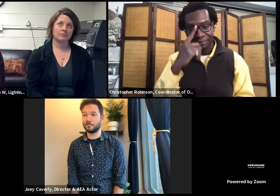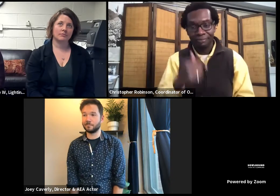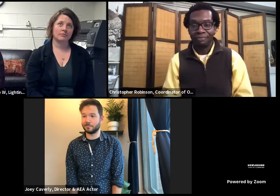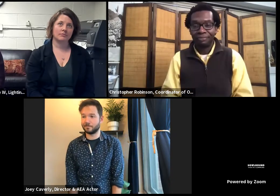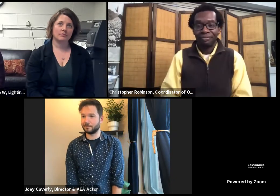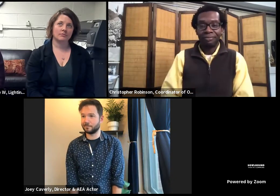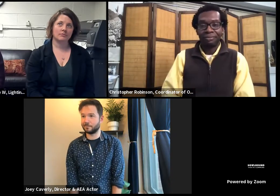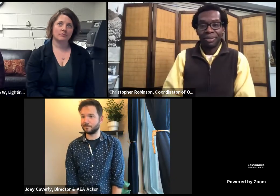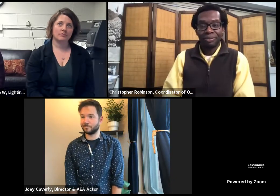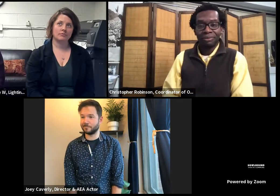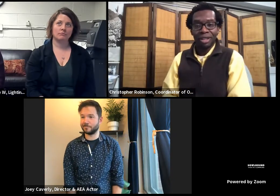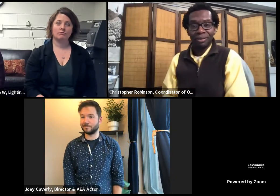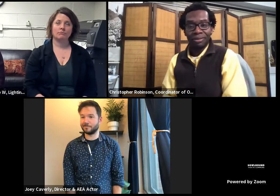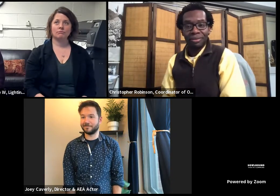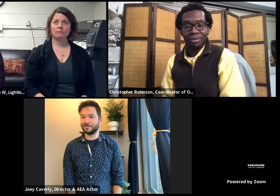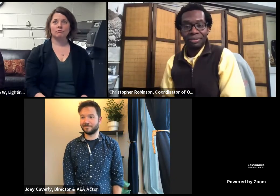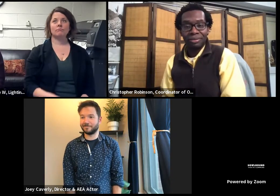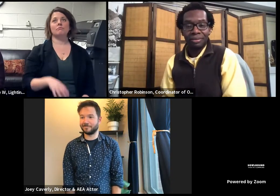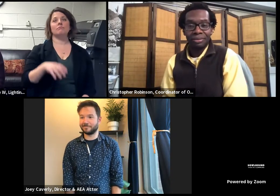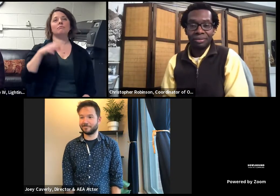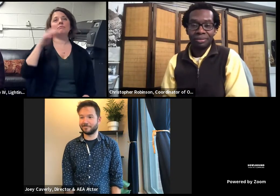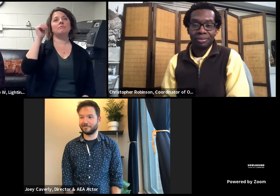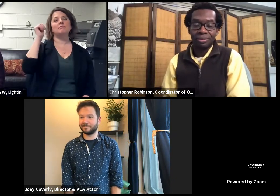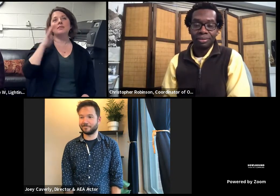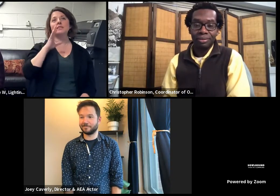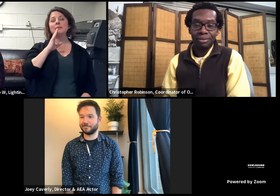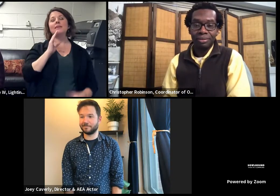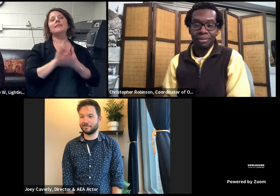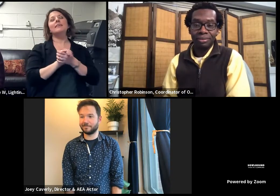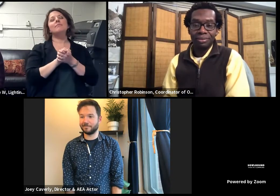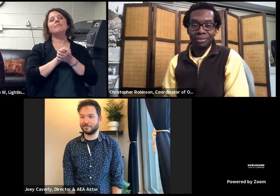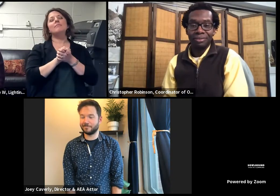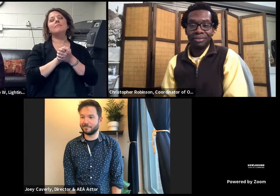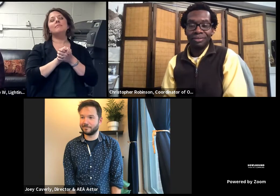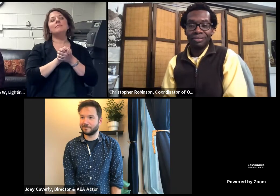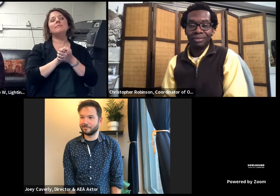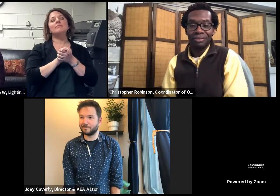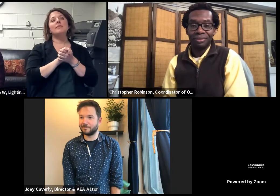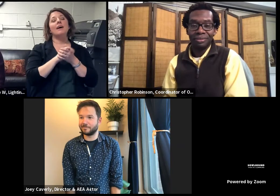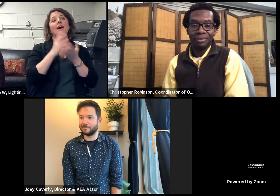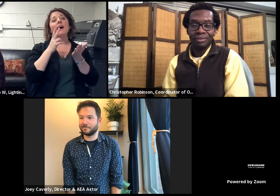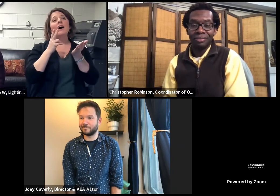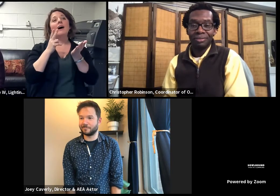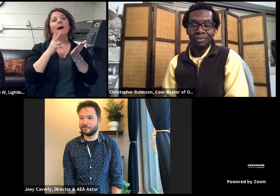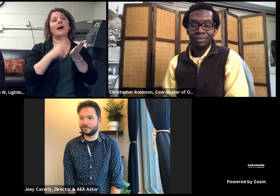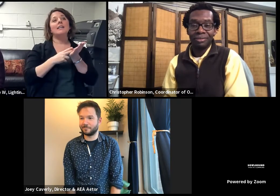or lesson that we can learn from your experiences dealing with low-light situations? This is Annie speaking.